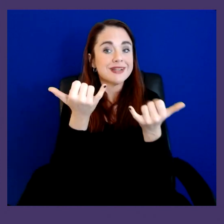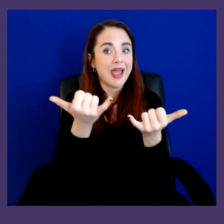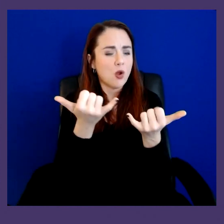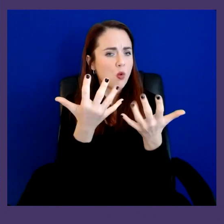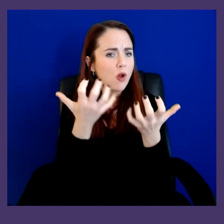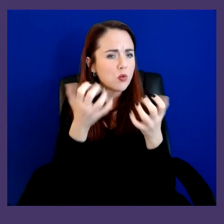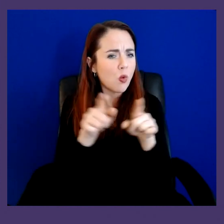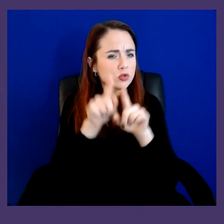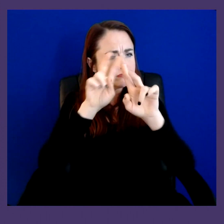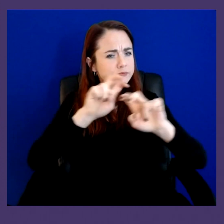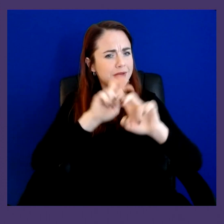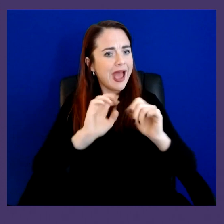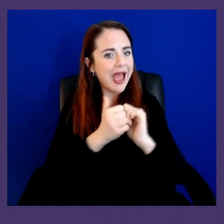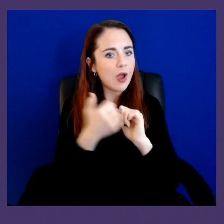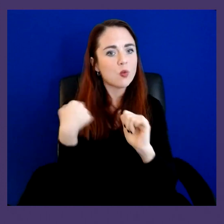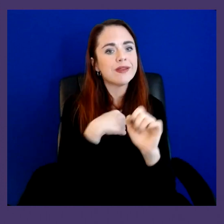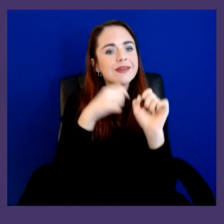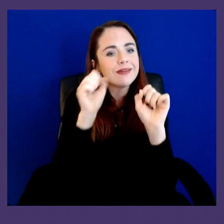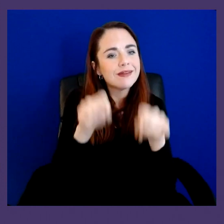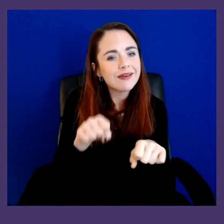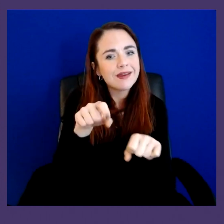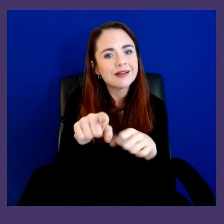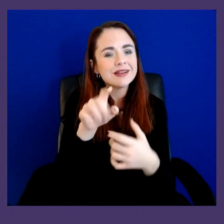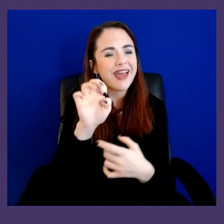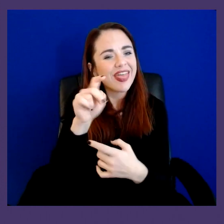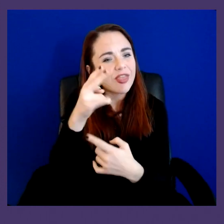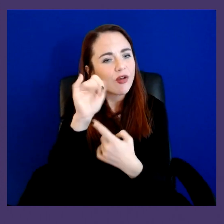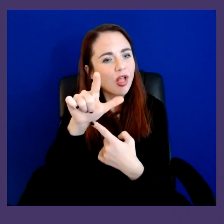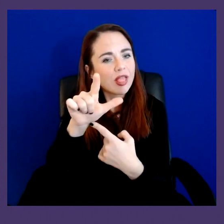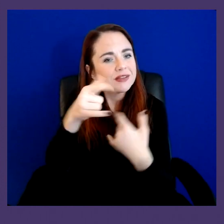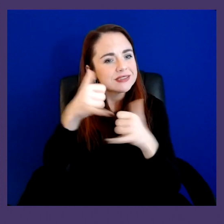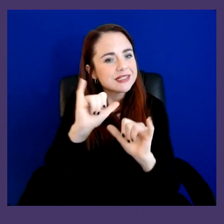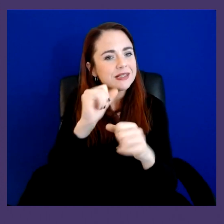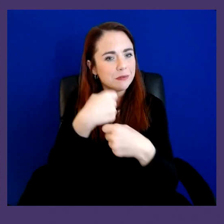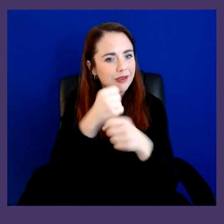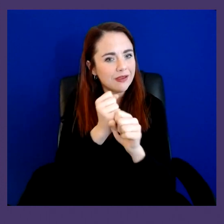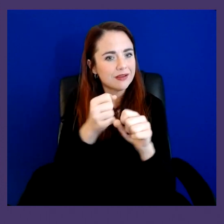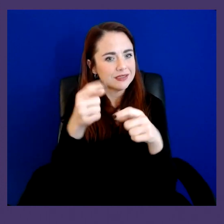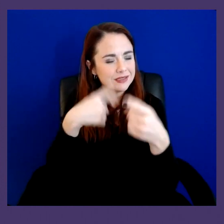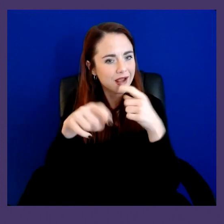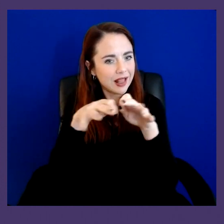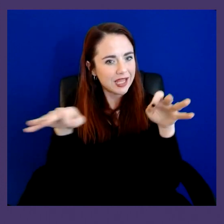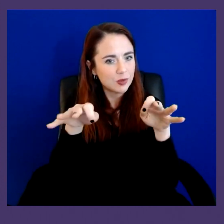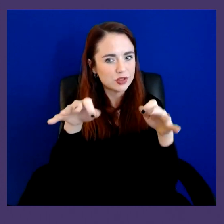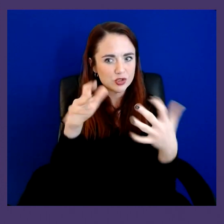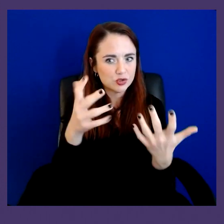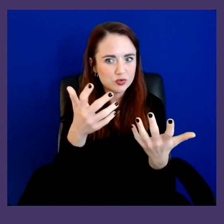ethically automate sign language to truly deliver at scale, because there's nowhere near enough translators.